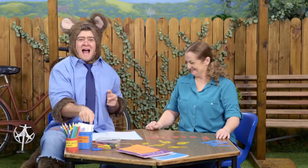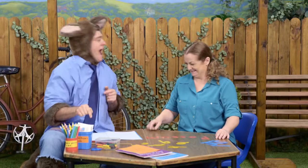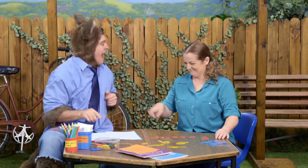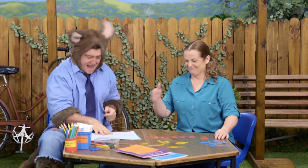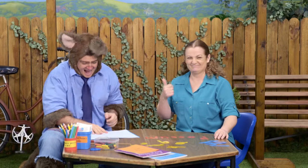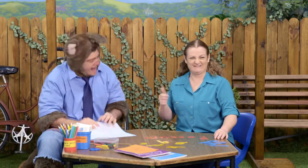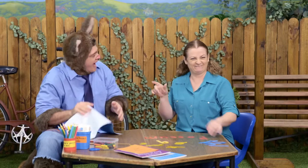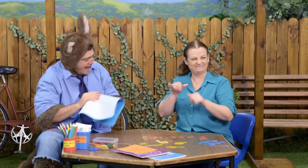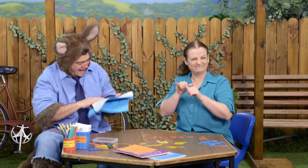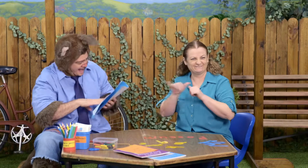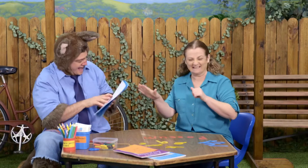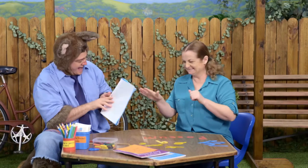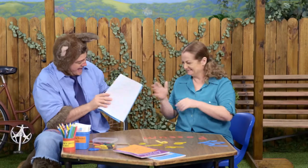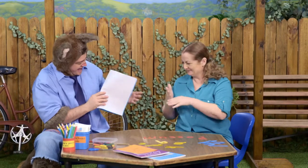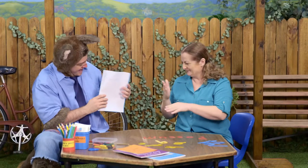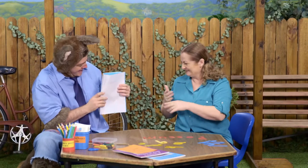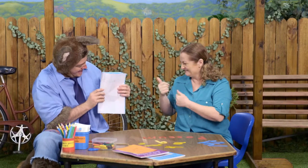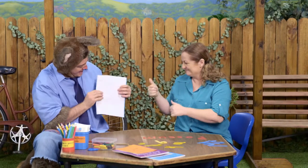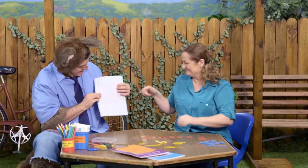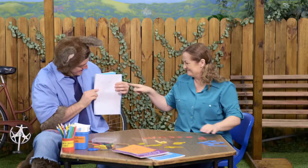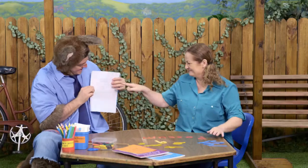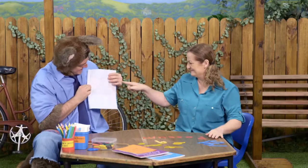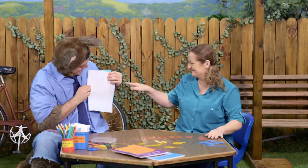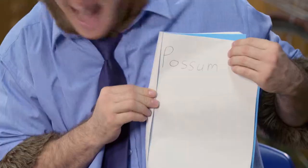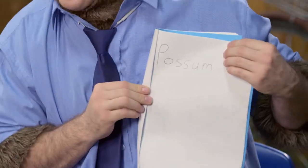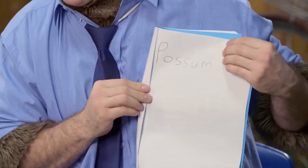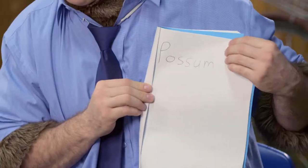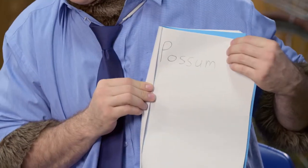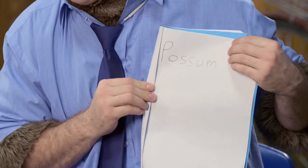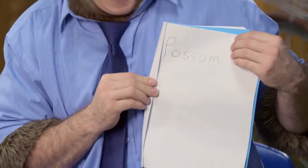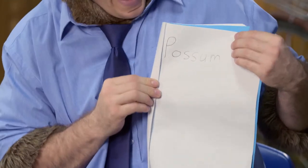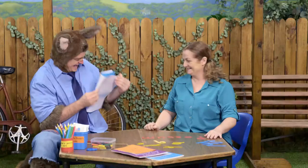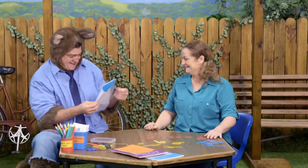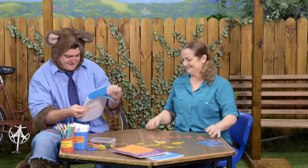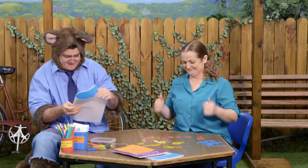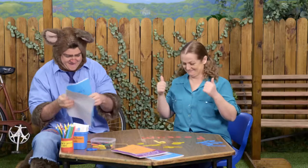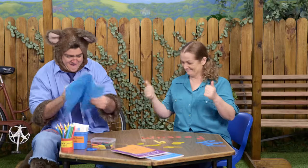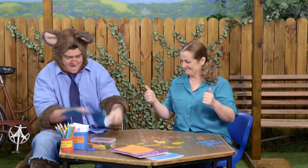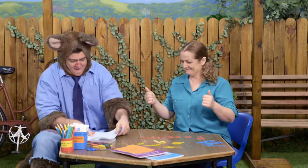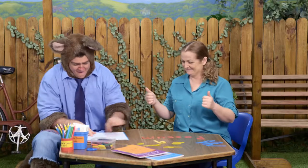There. Oh, that is great. Well done. Ha-ha. Yeah.